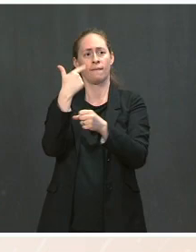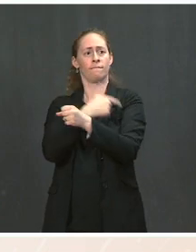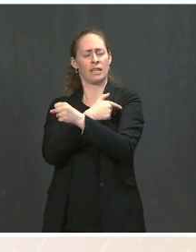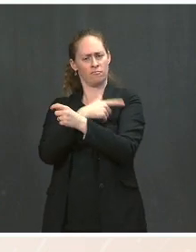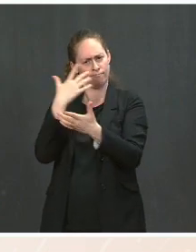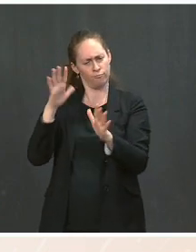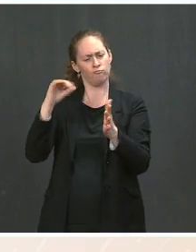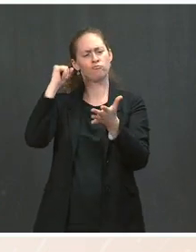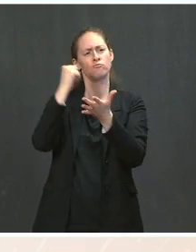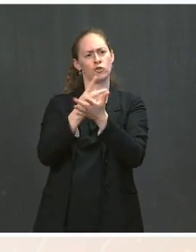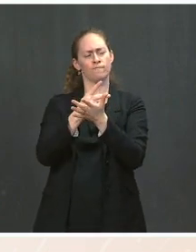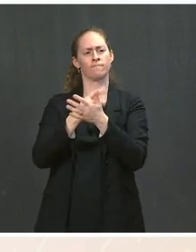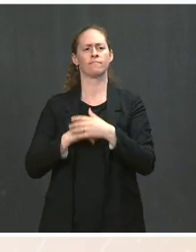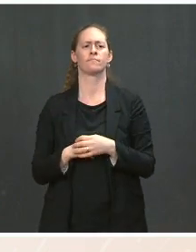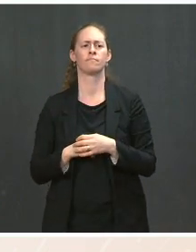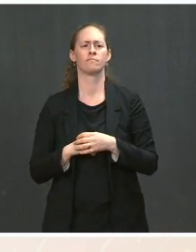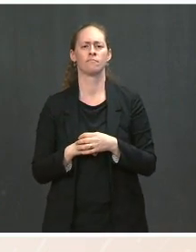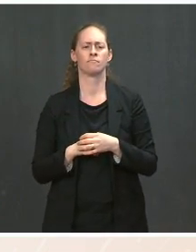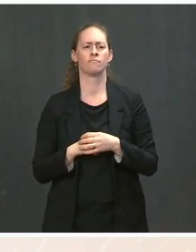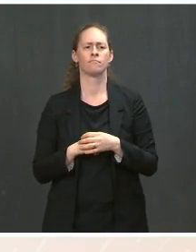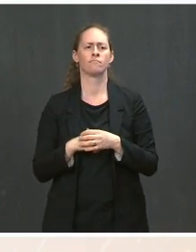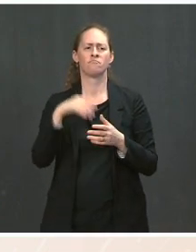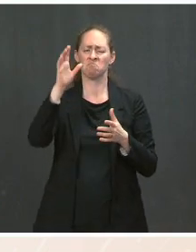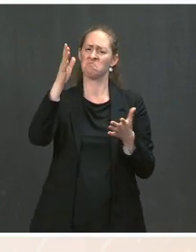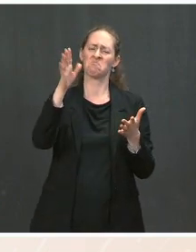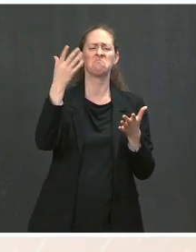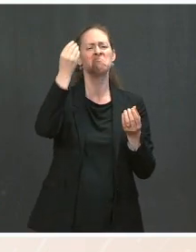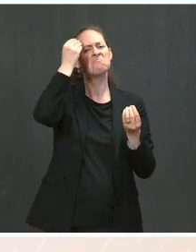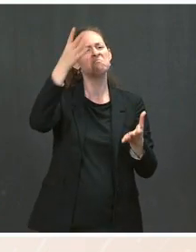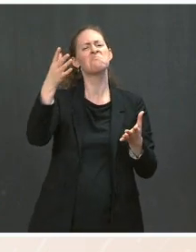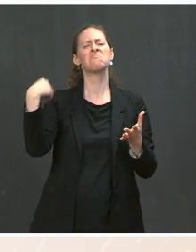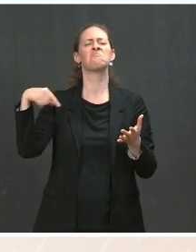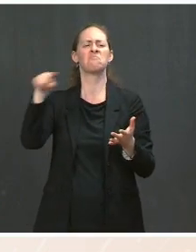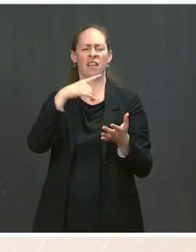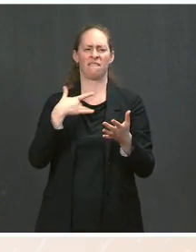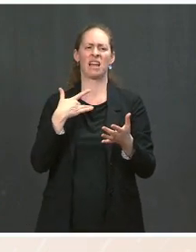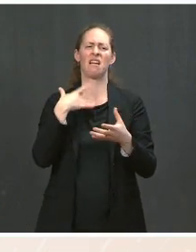So, no, we remain confident that we have the supply needed to meet the demand.